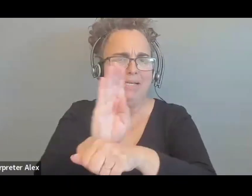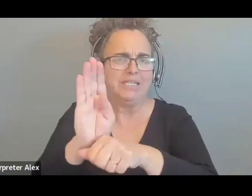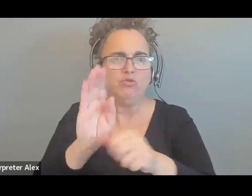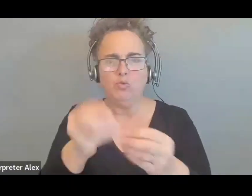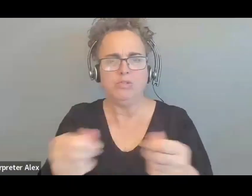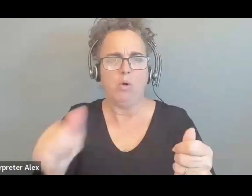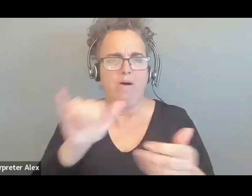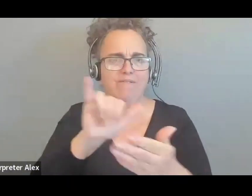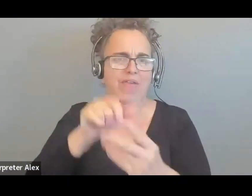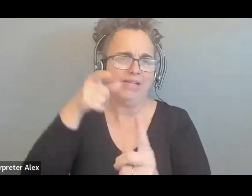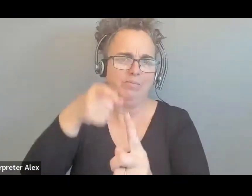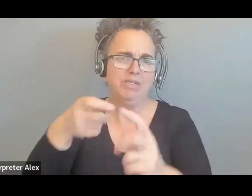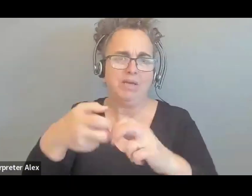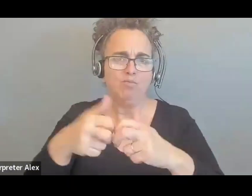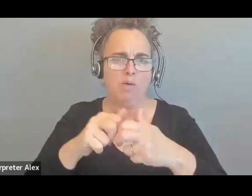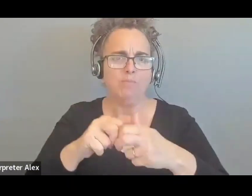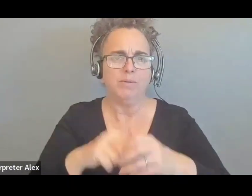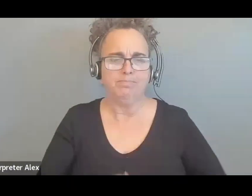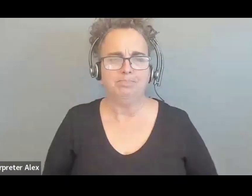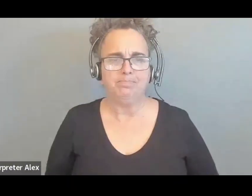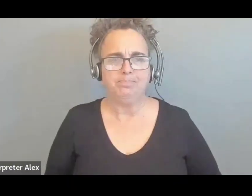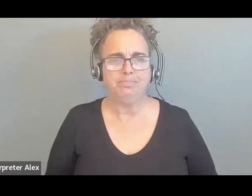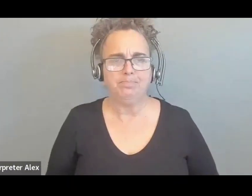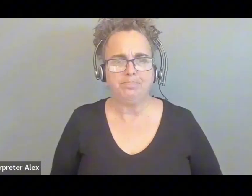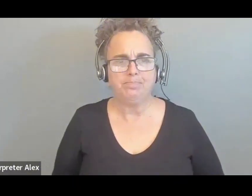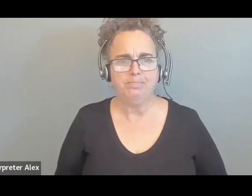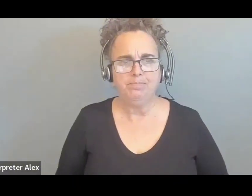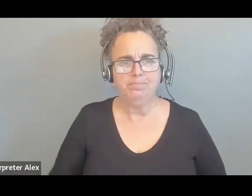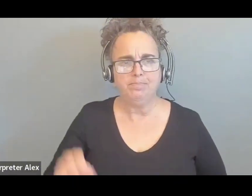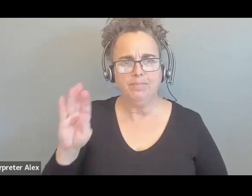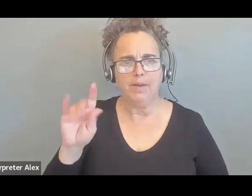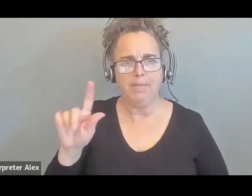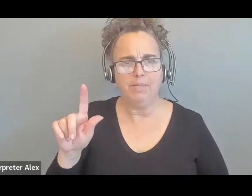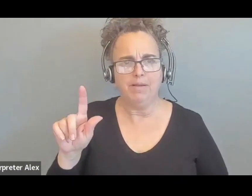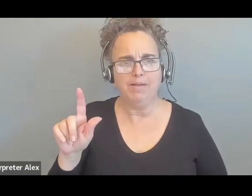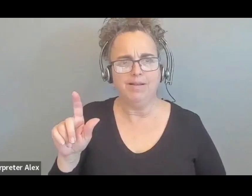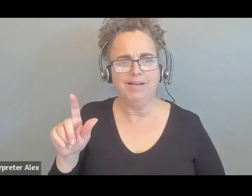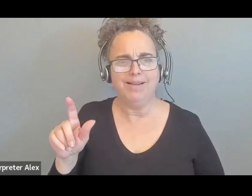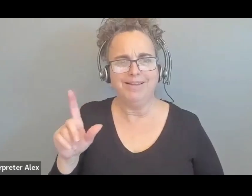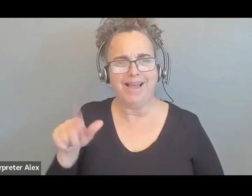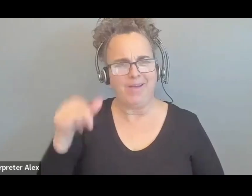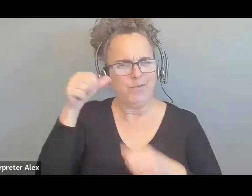So Blake, what Molly just shared, I have to my mind myself,